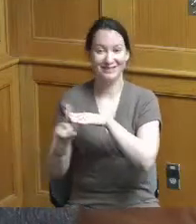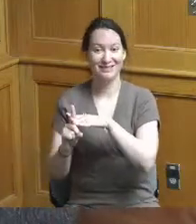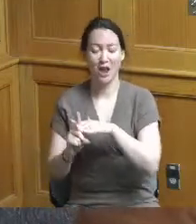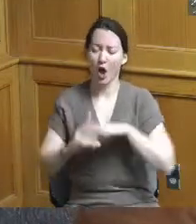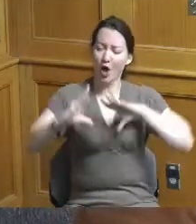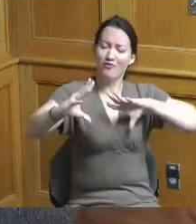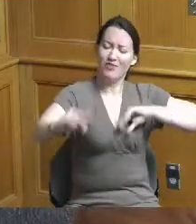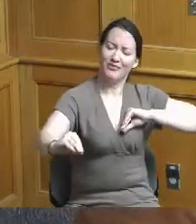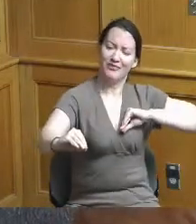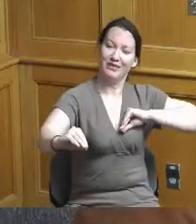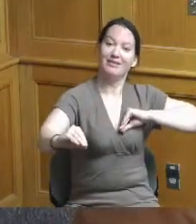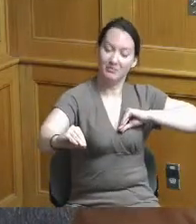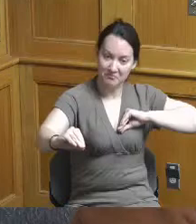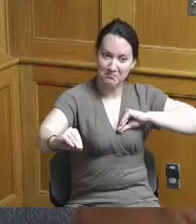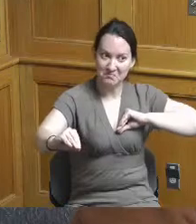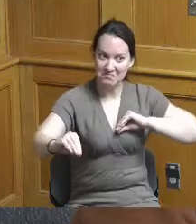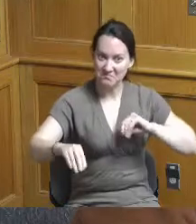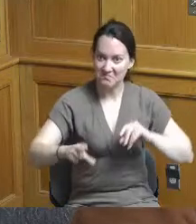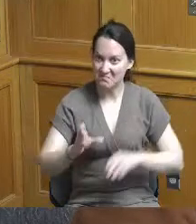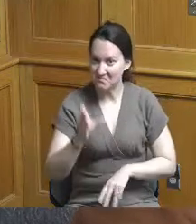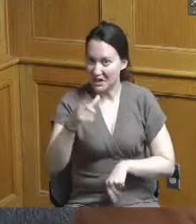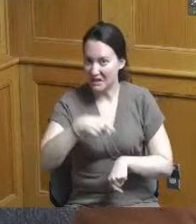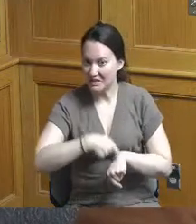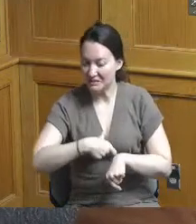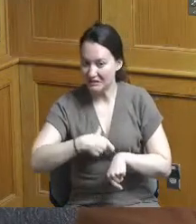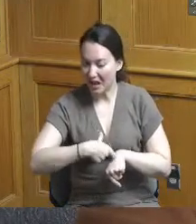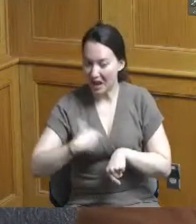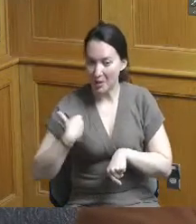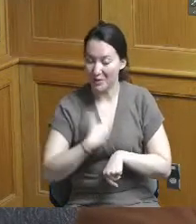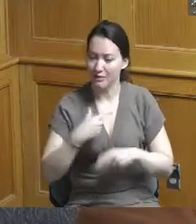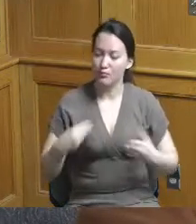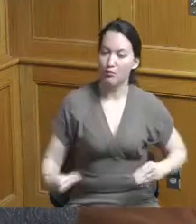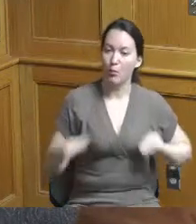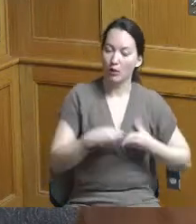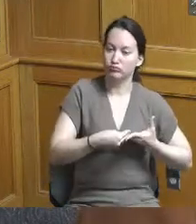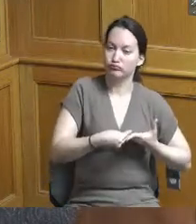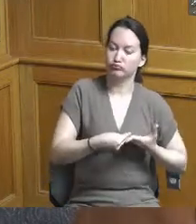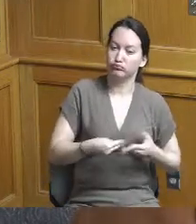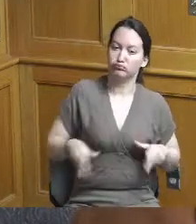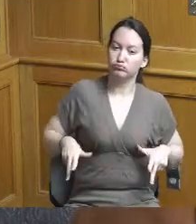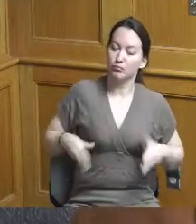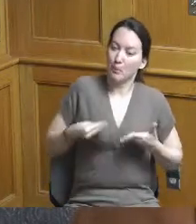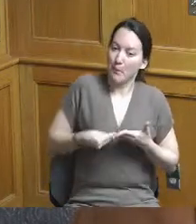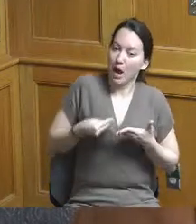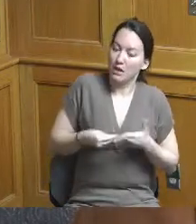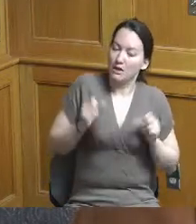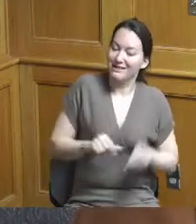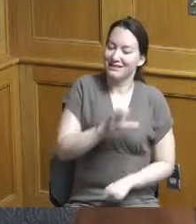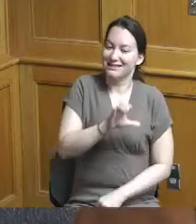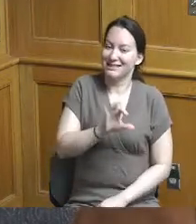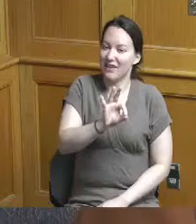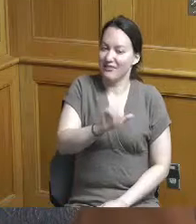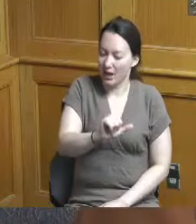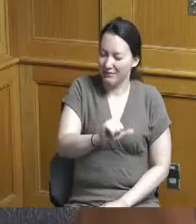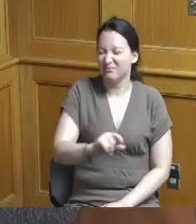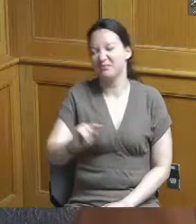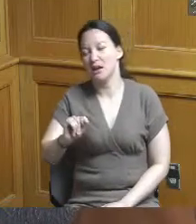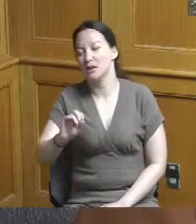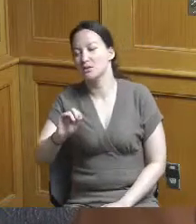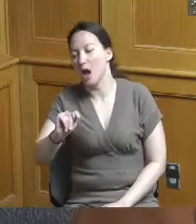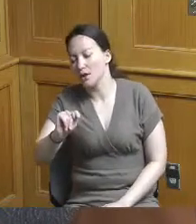50 at a time when we have a little more capacity in our CFA area or are taught than maybe the city